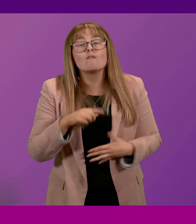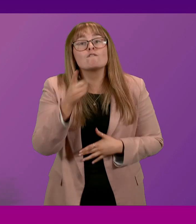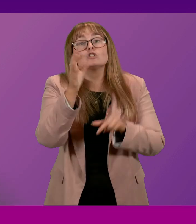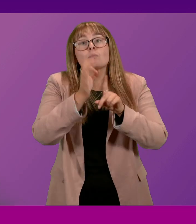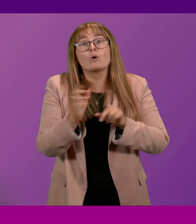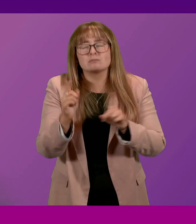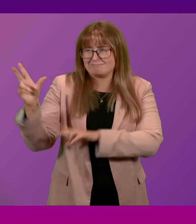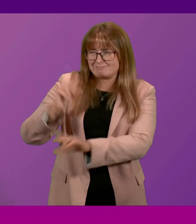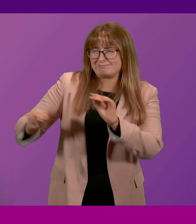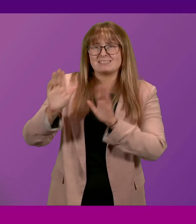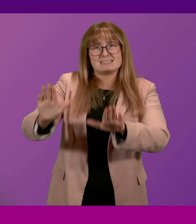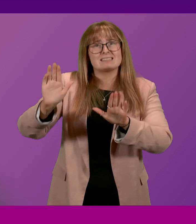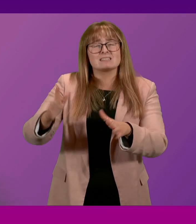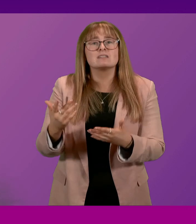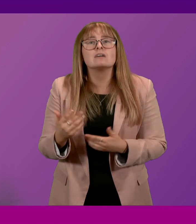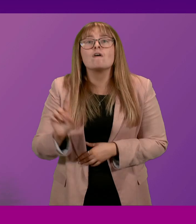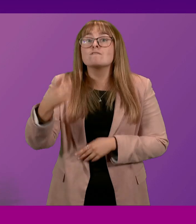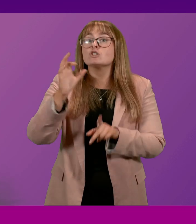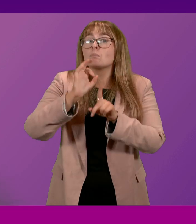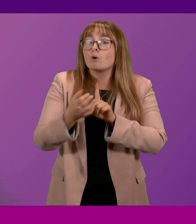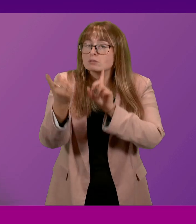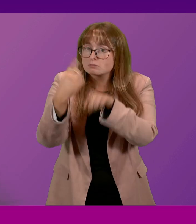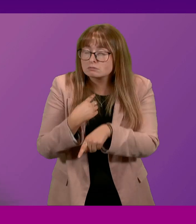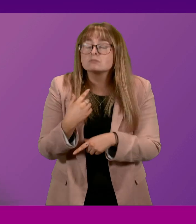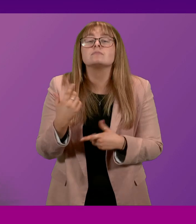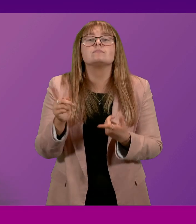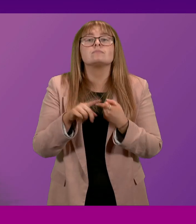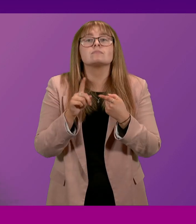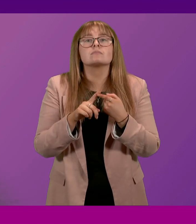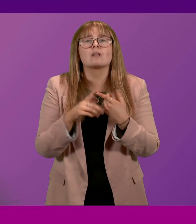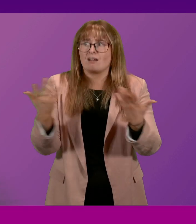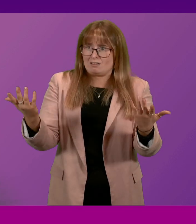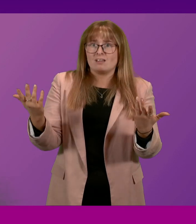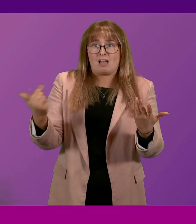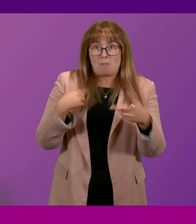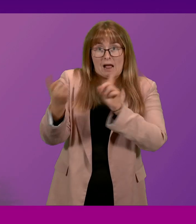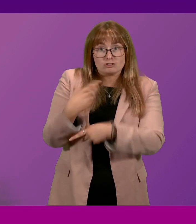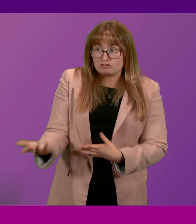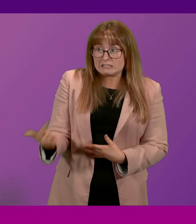Let us hear one another. The first point I will make— I don’t—